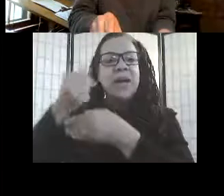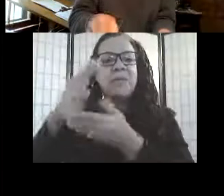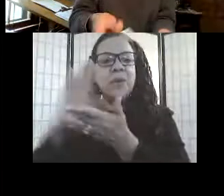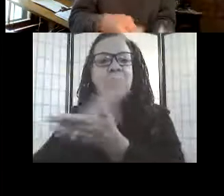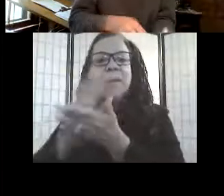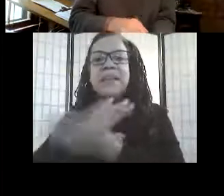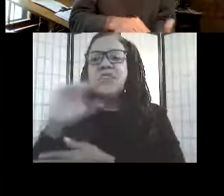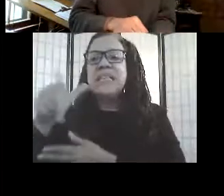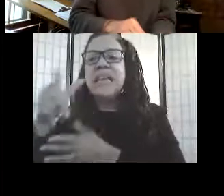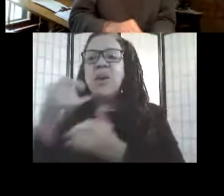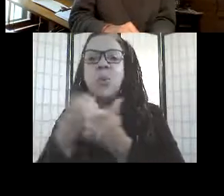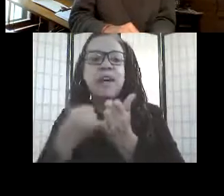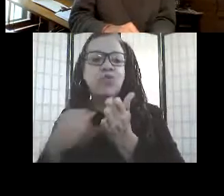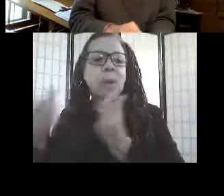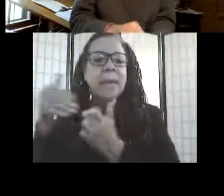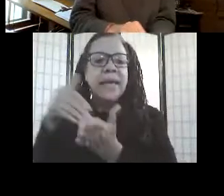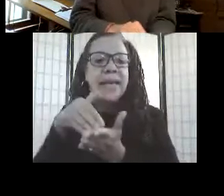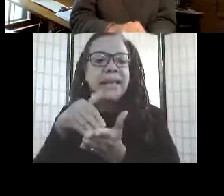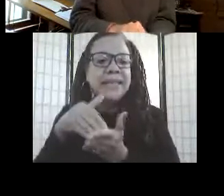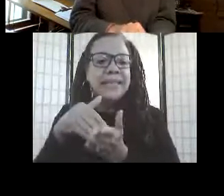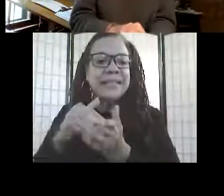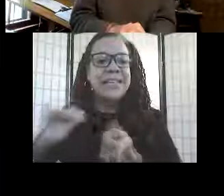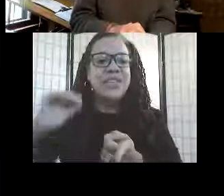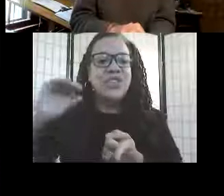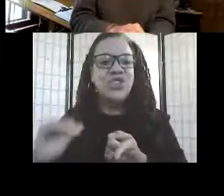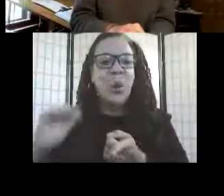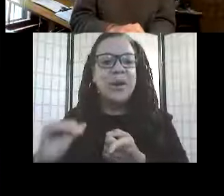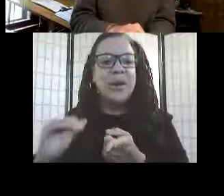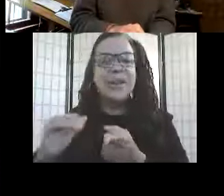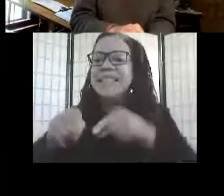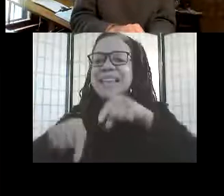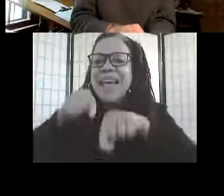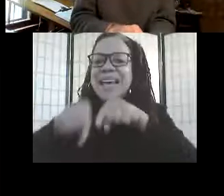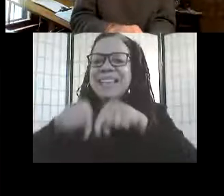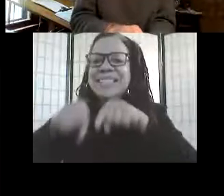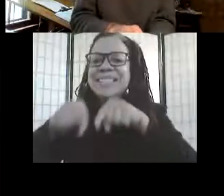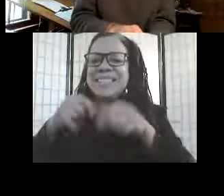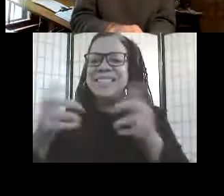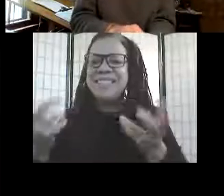him, look how short his legs are here. That I-- it's-- and his head's a little